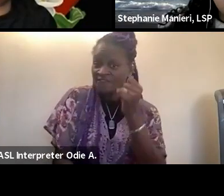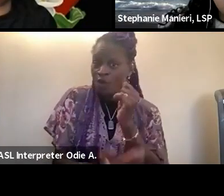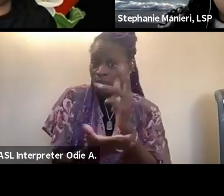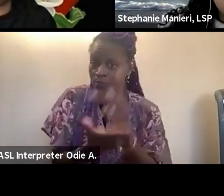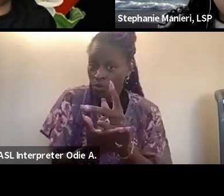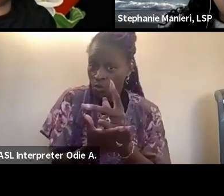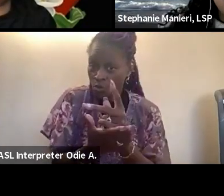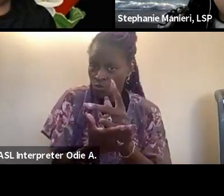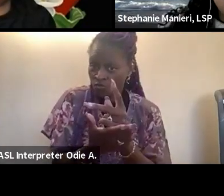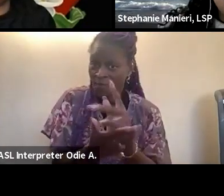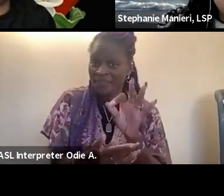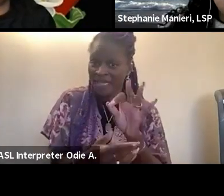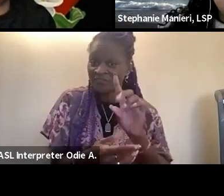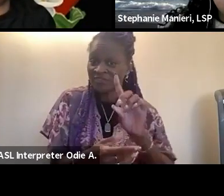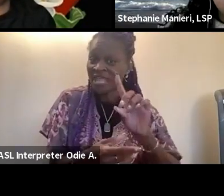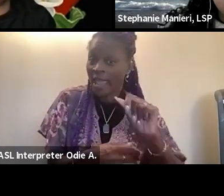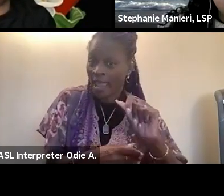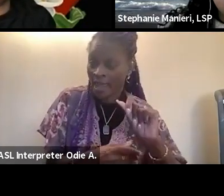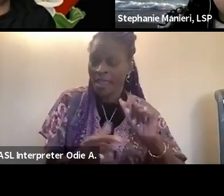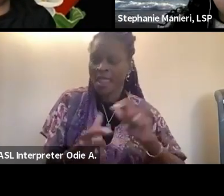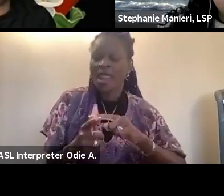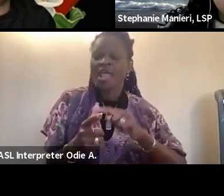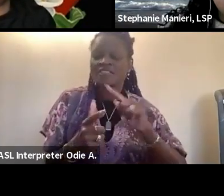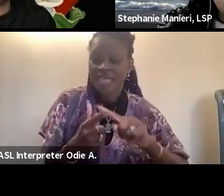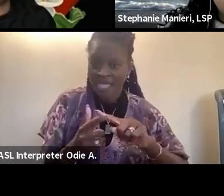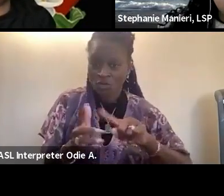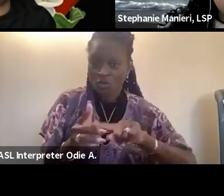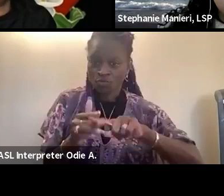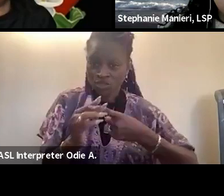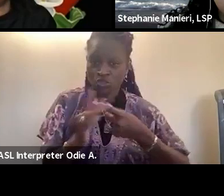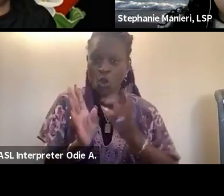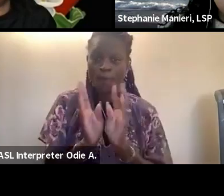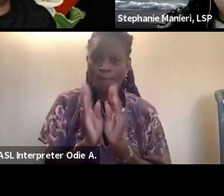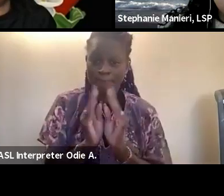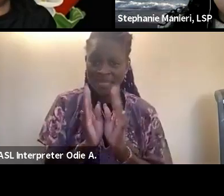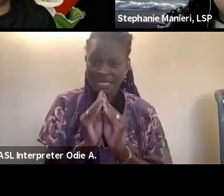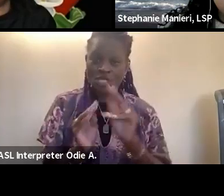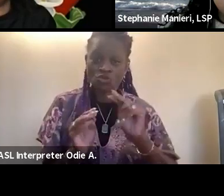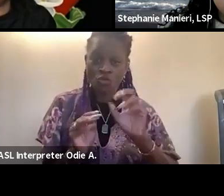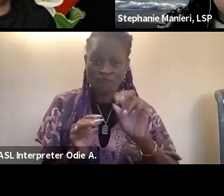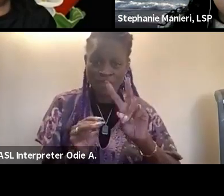and Prevention Advisory group begins meeting on November 2 and third to